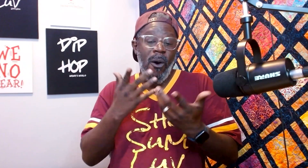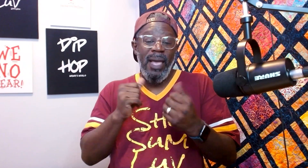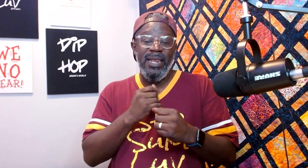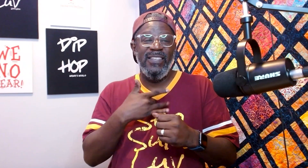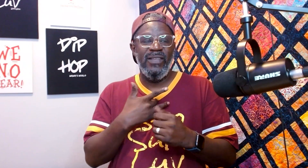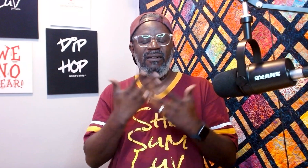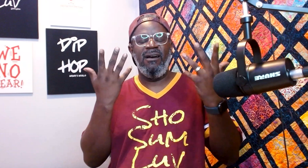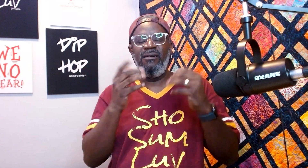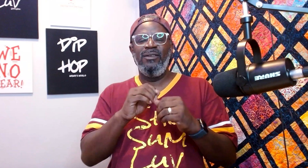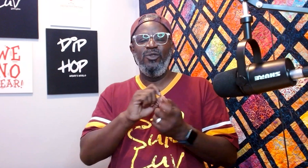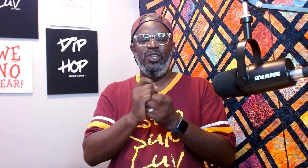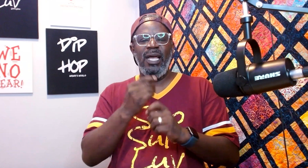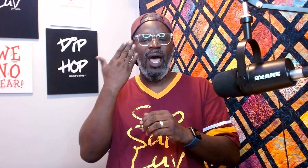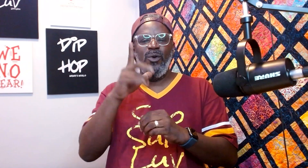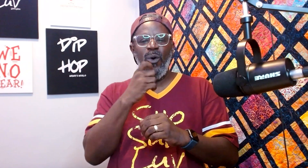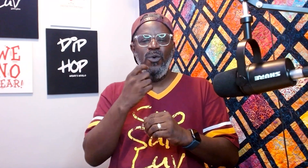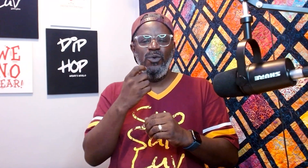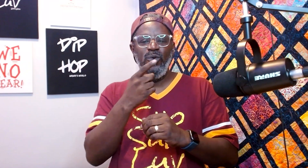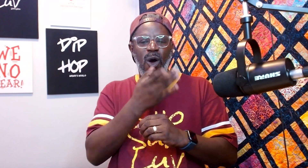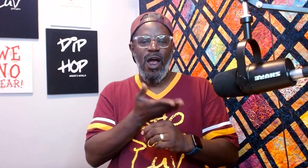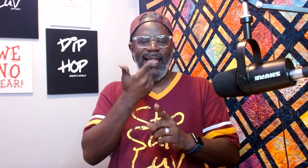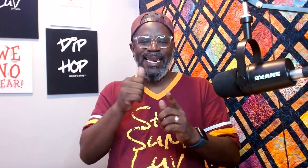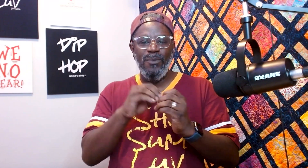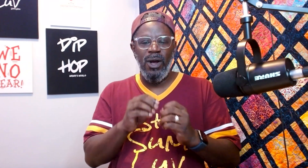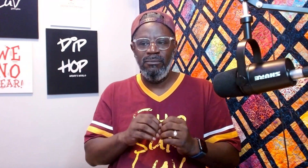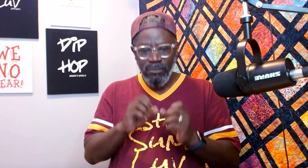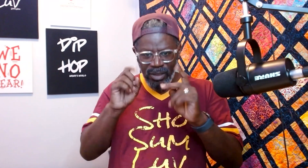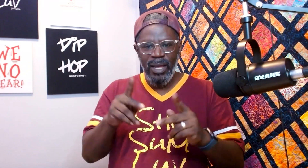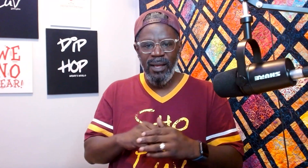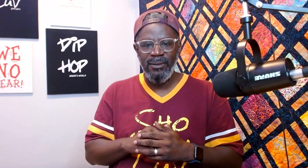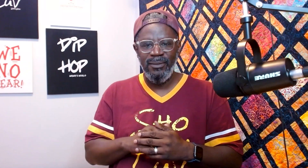Or maybe they just feel you change like I don't know who you are anymore. It's okay.